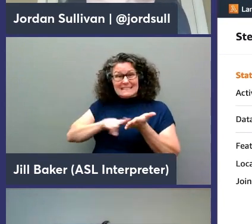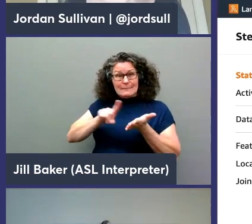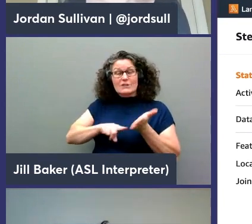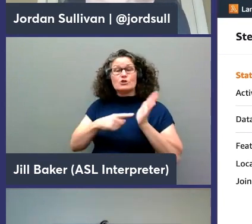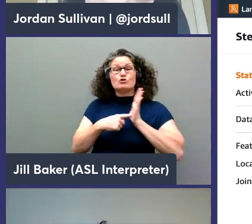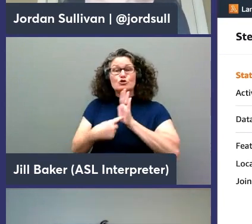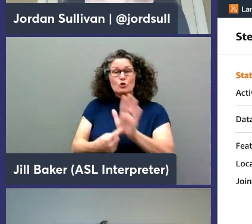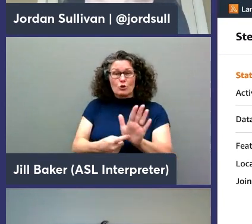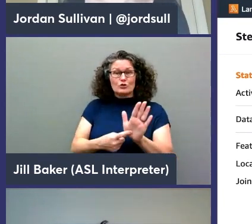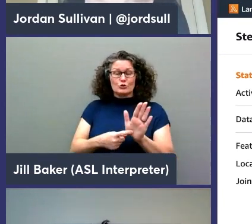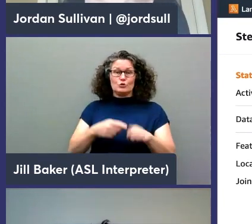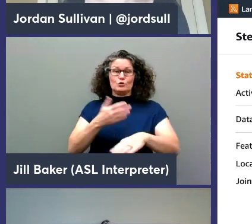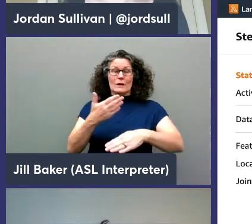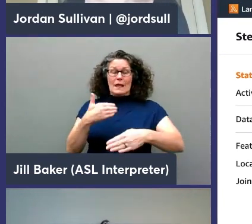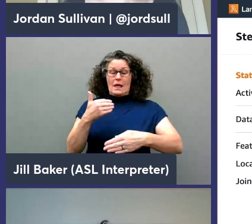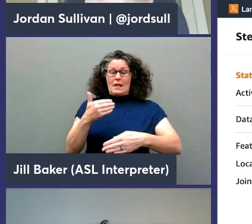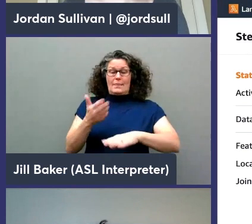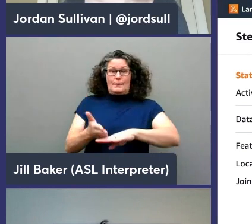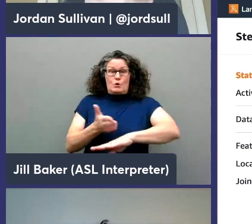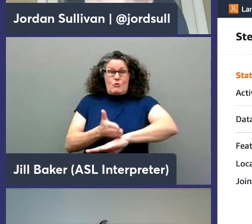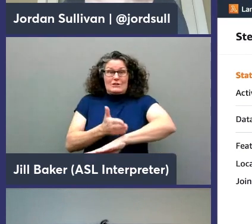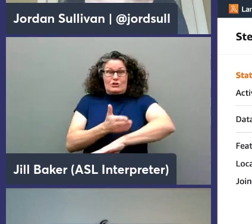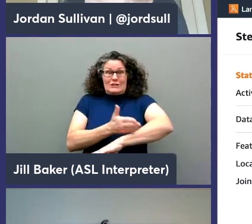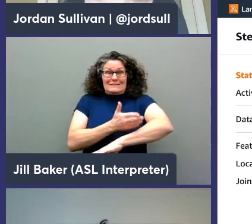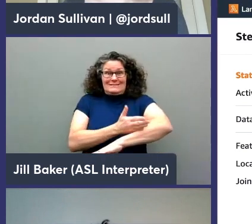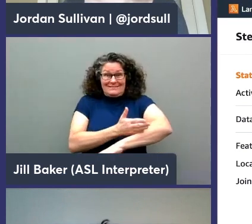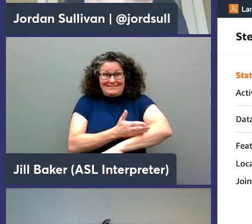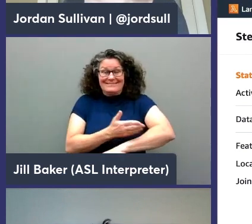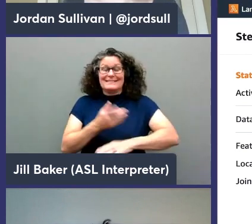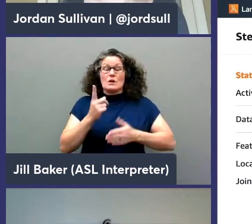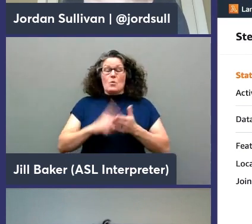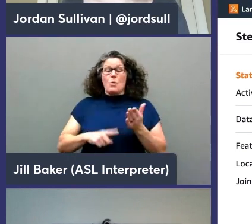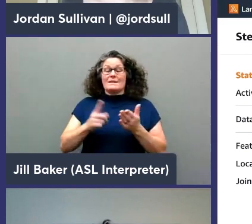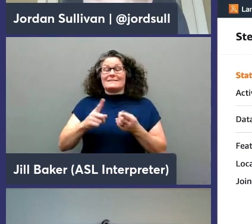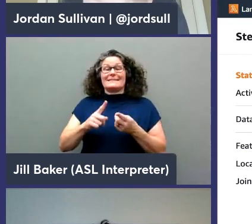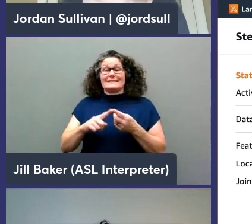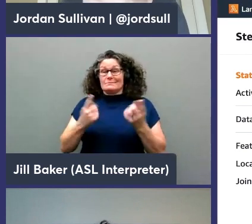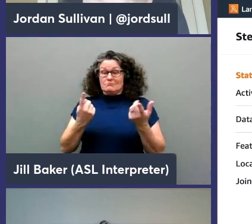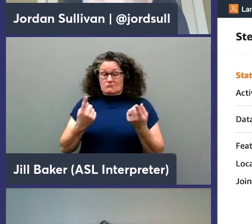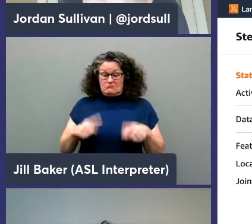the progression of the specific workflow, the execution of the workflow.